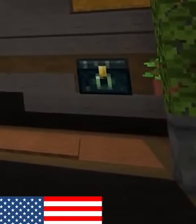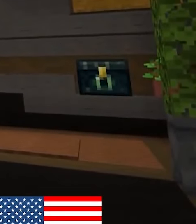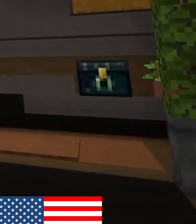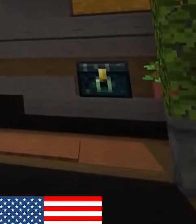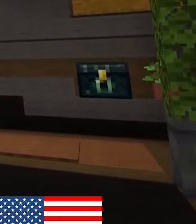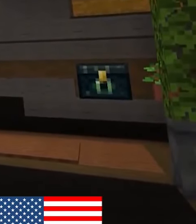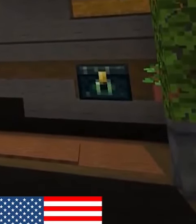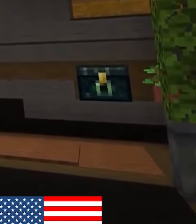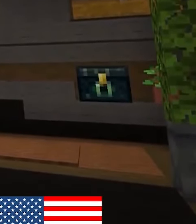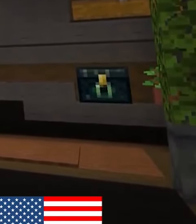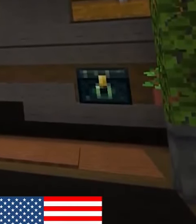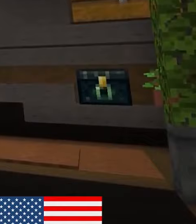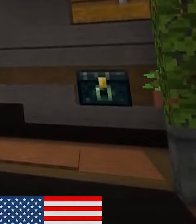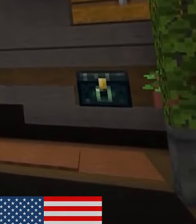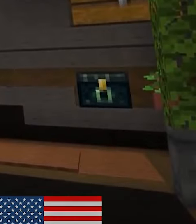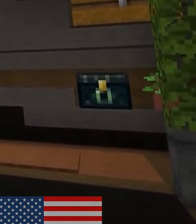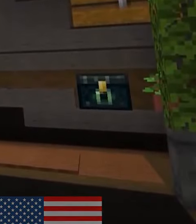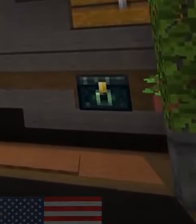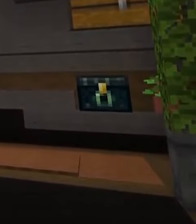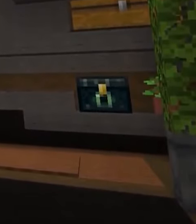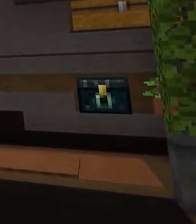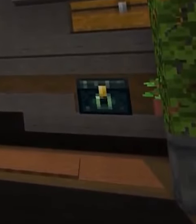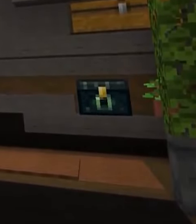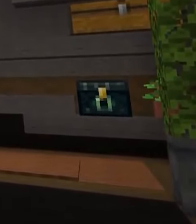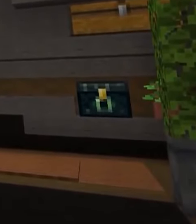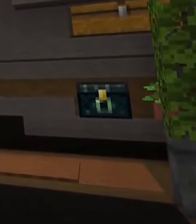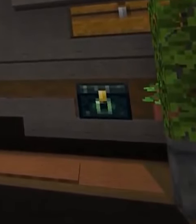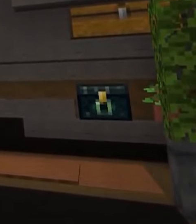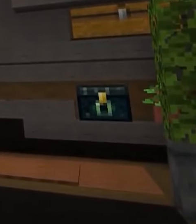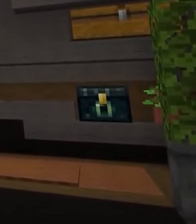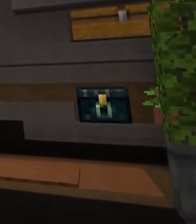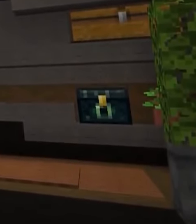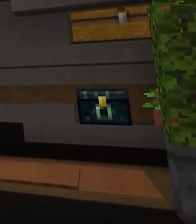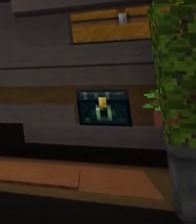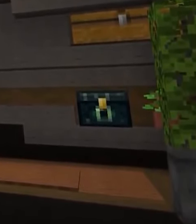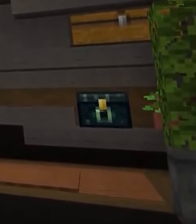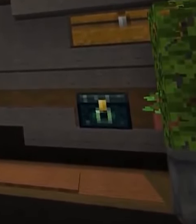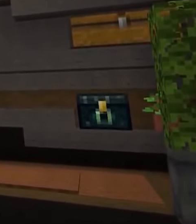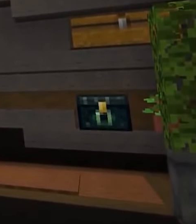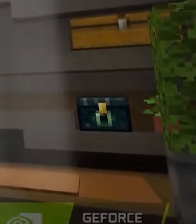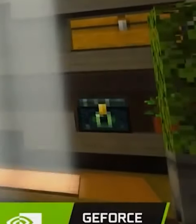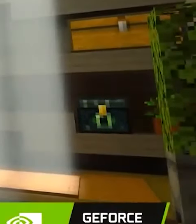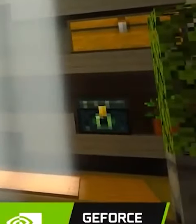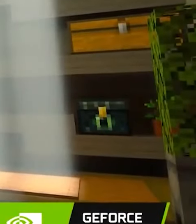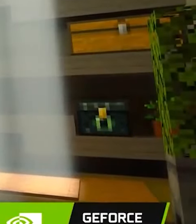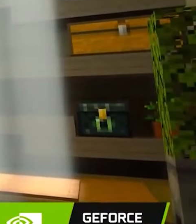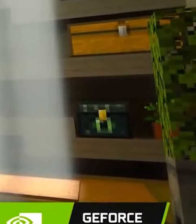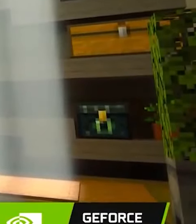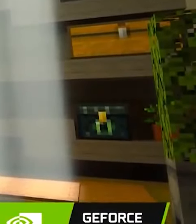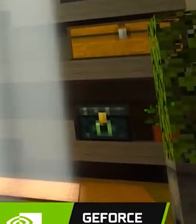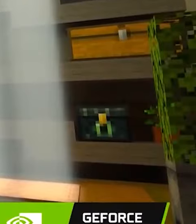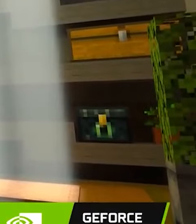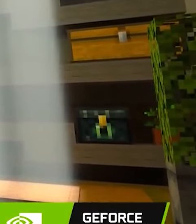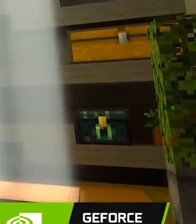I MEAN HOW CAN I NOT GET EXCITED ABOUT TRANSFORMING THE